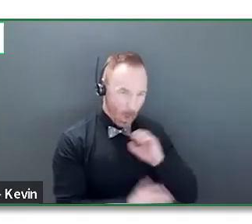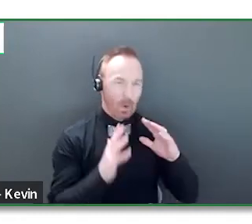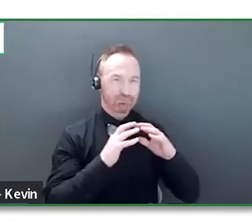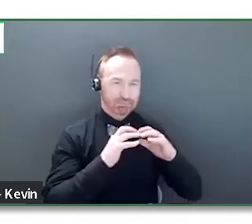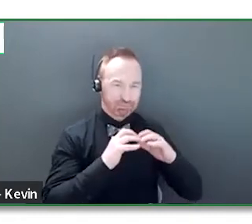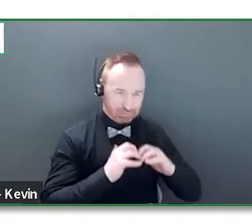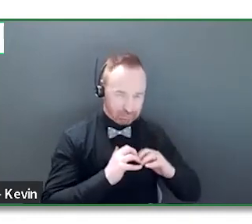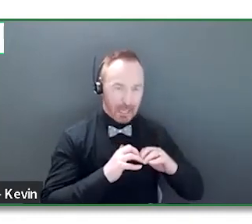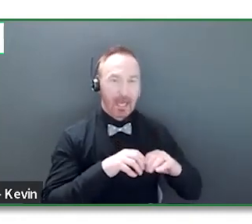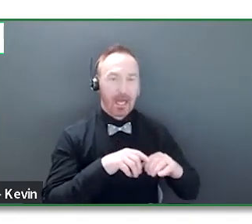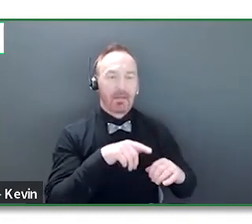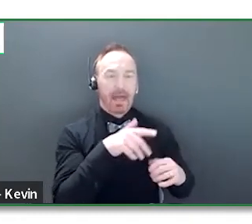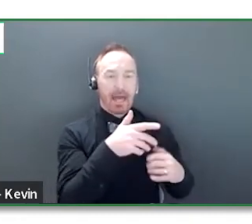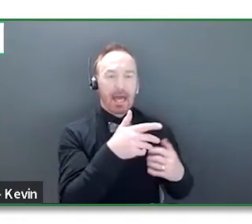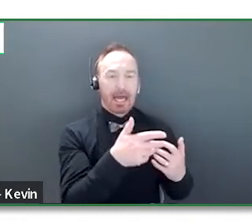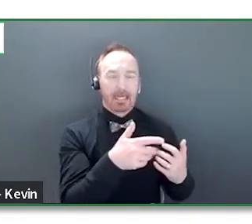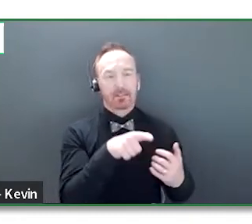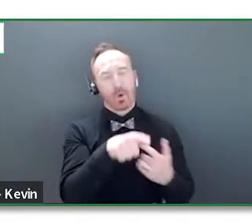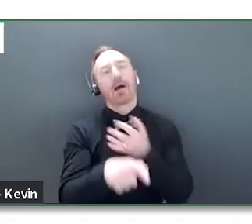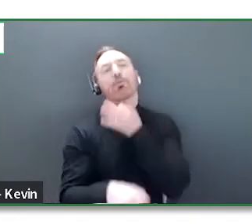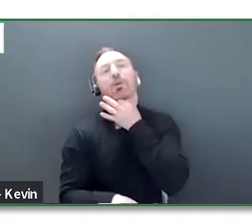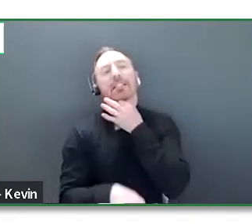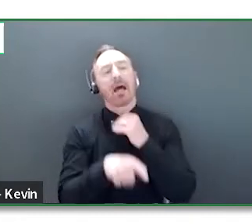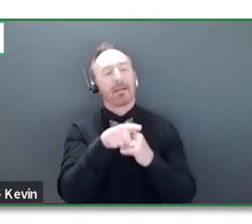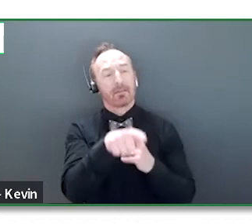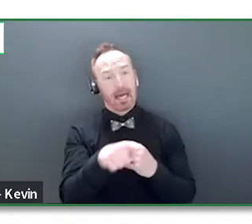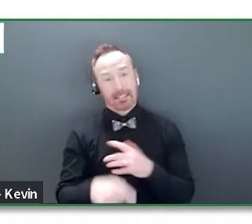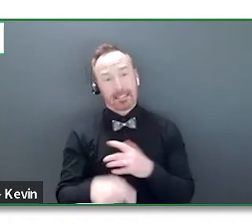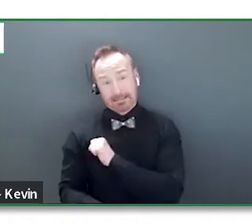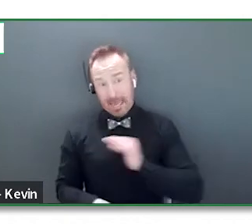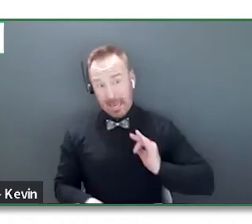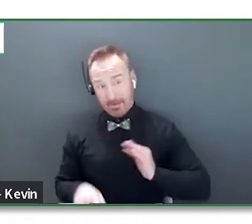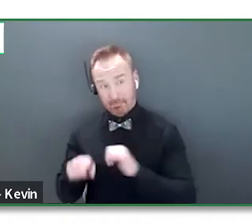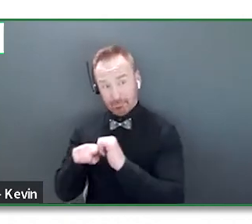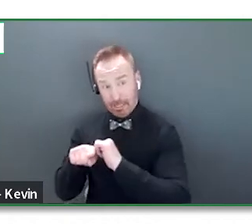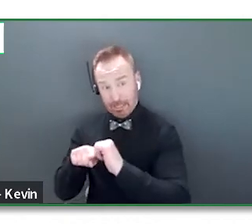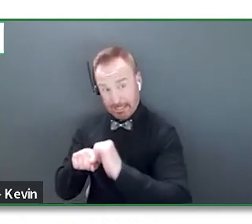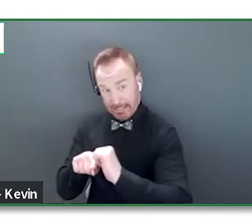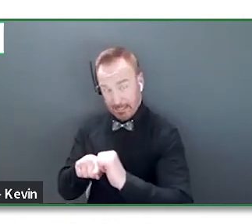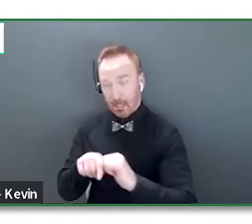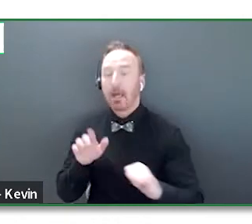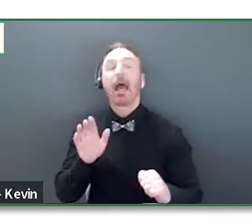extending training for your staff and making accessibility uh more prominent